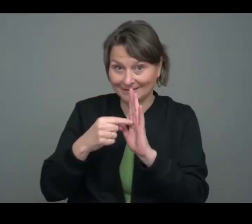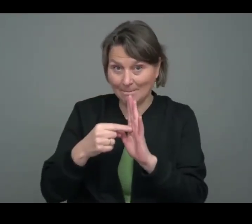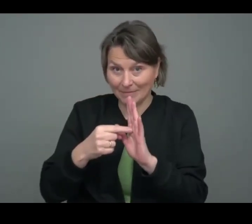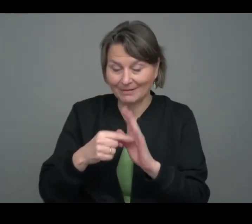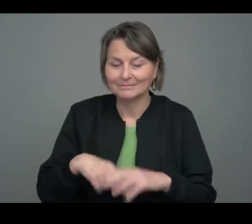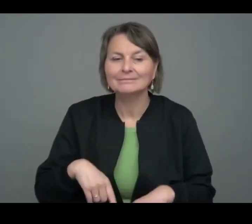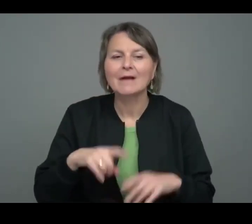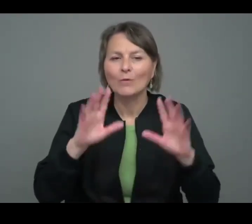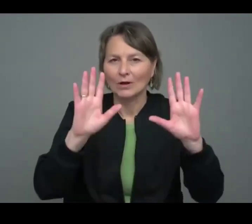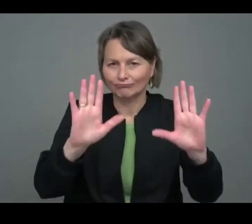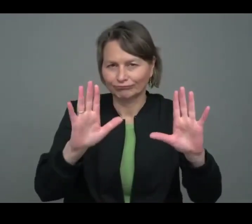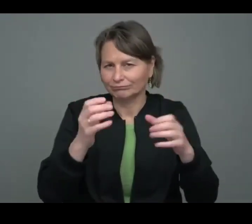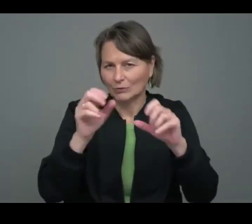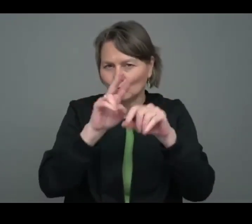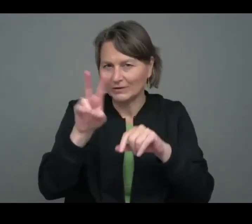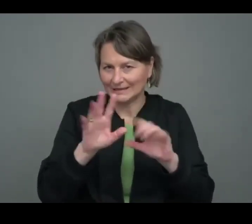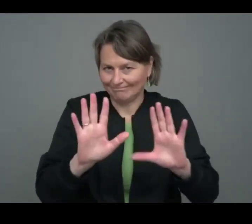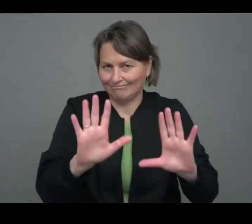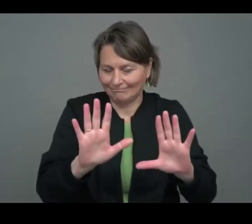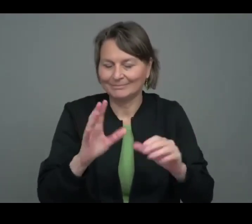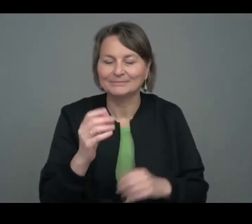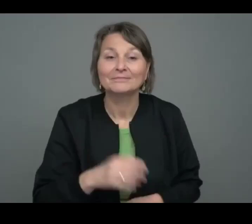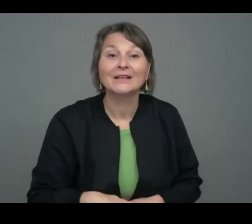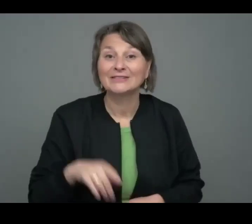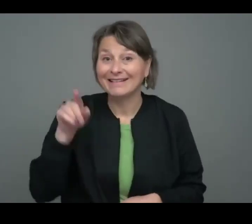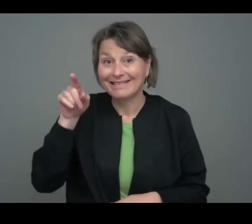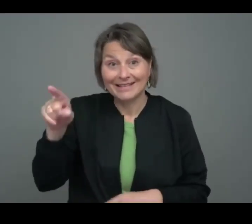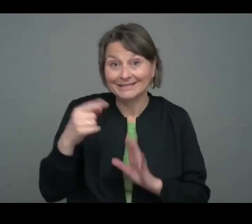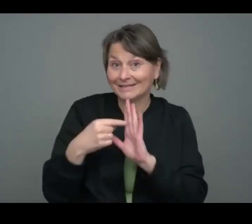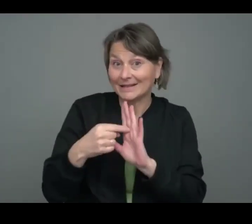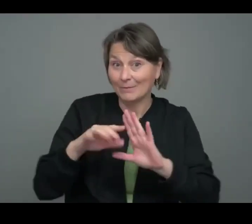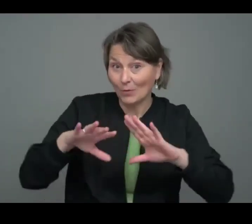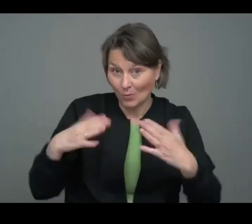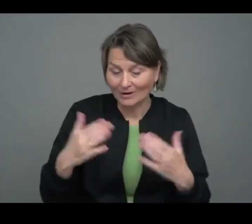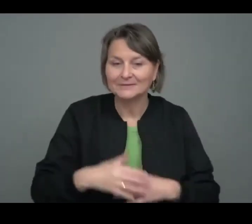You can see my presentation here and I will give you some time to read it.